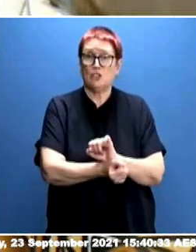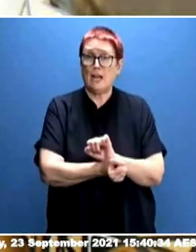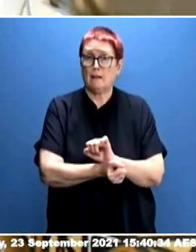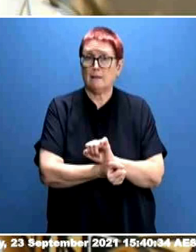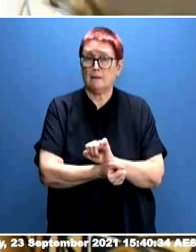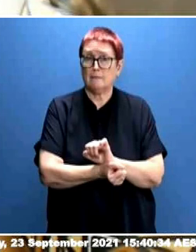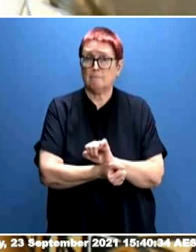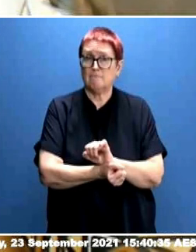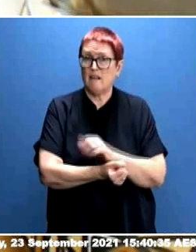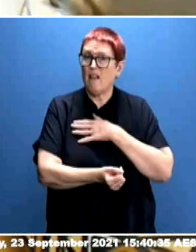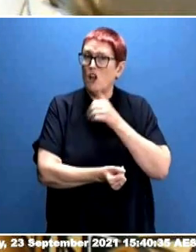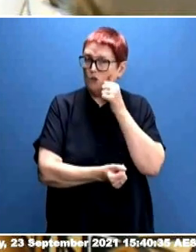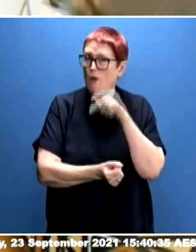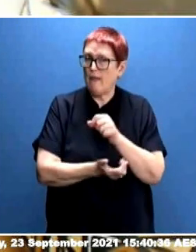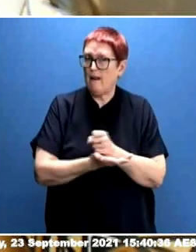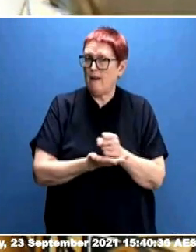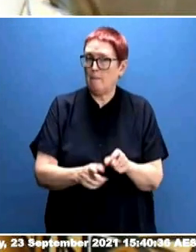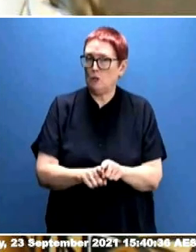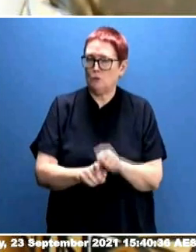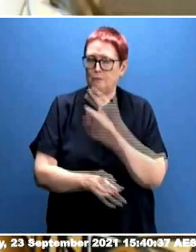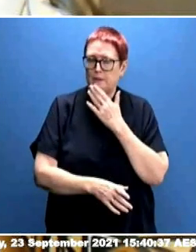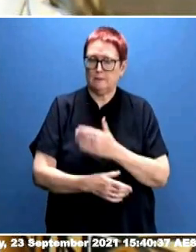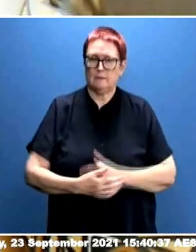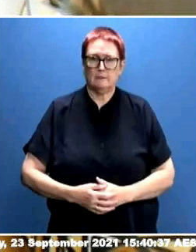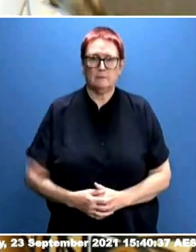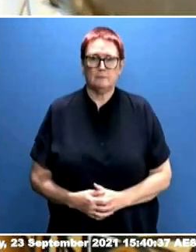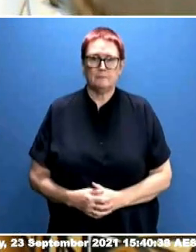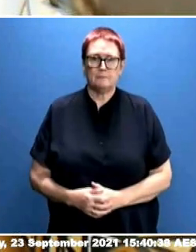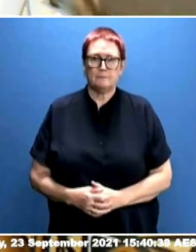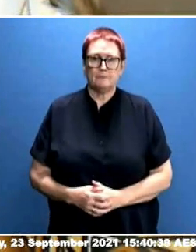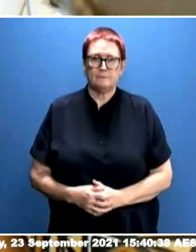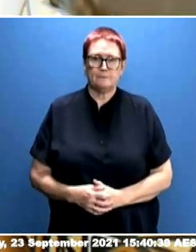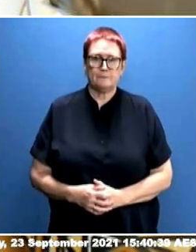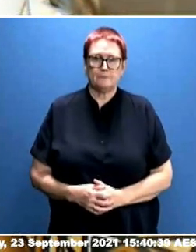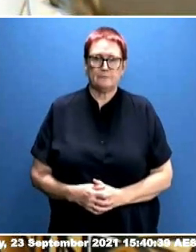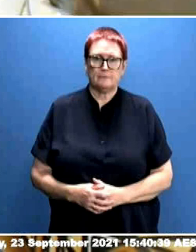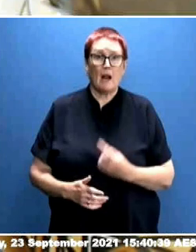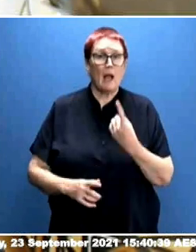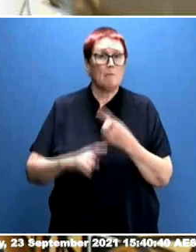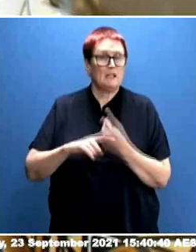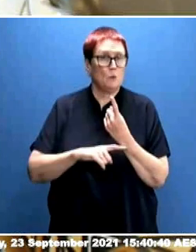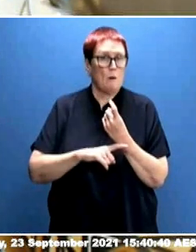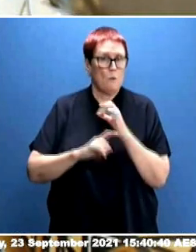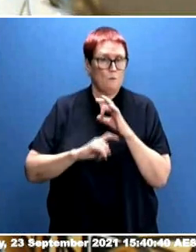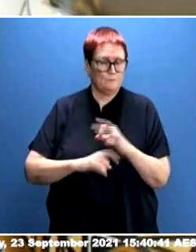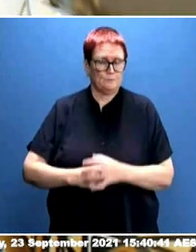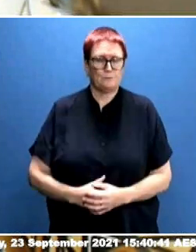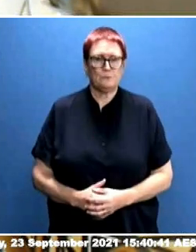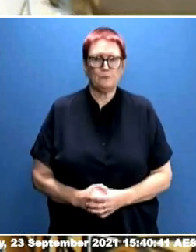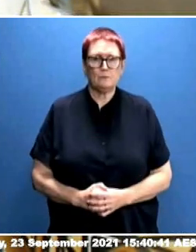So, I'd like to know that. I've got another area I'd like to ask questions about, too, but you might want